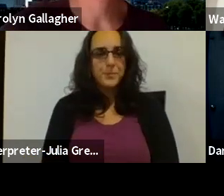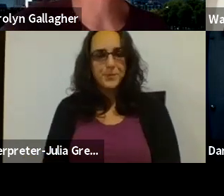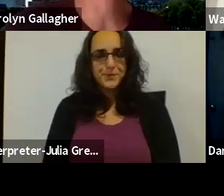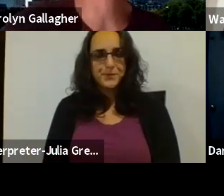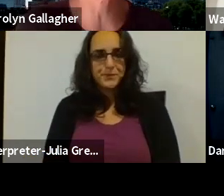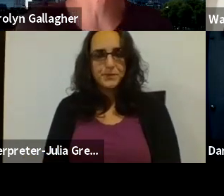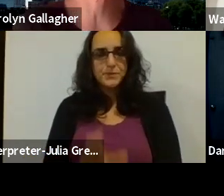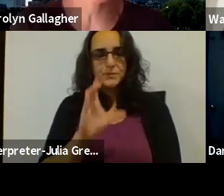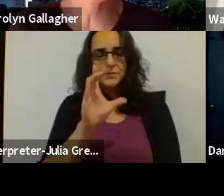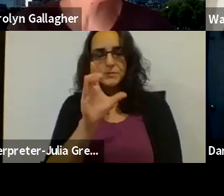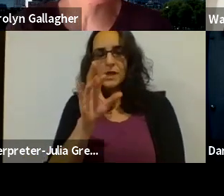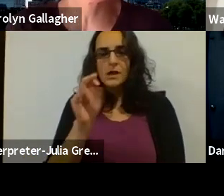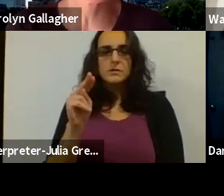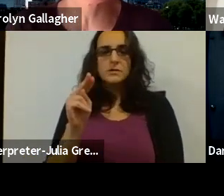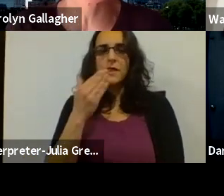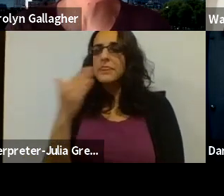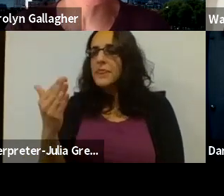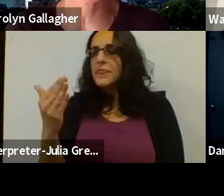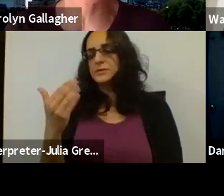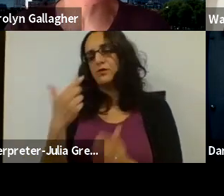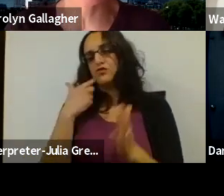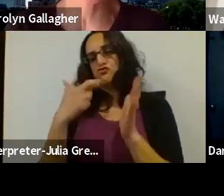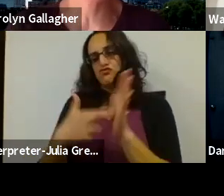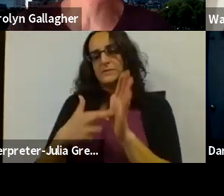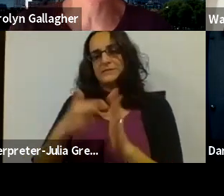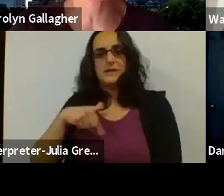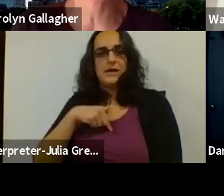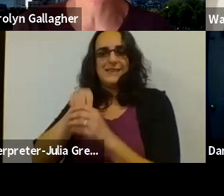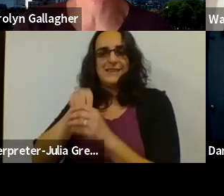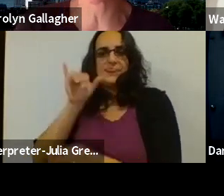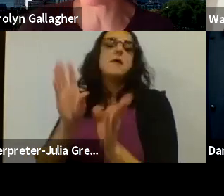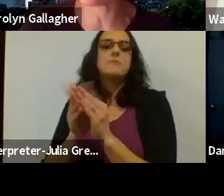Carolyn Gallagher: Kathleen thanks for representing us at that meeting. We appreciate it. So,